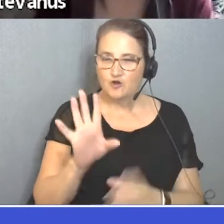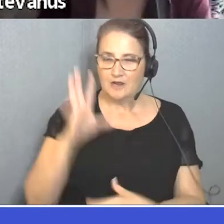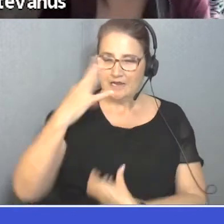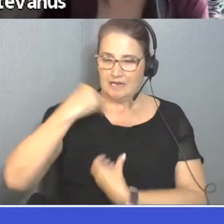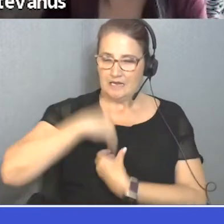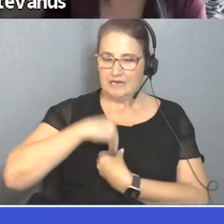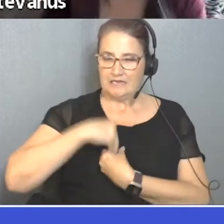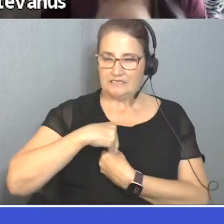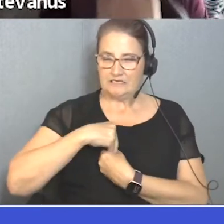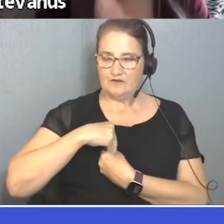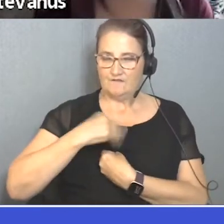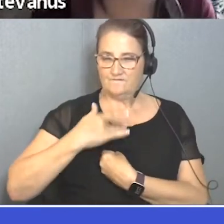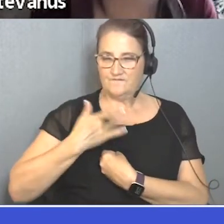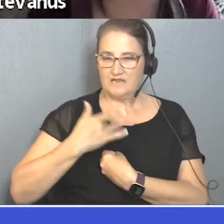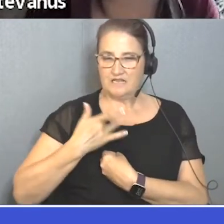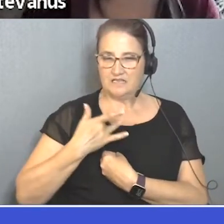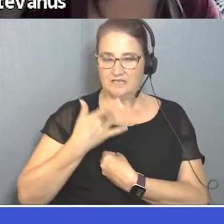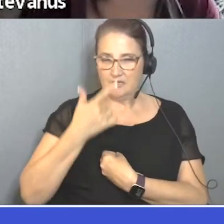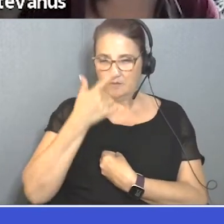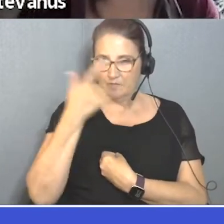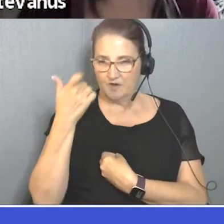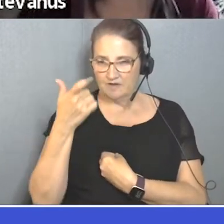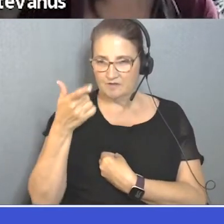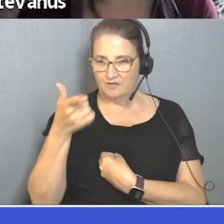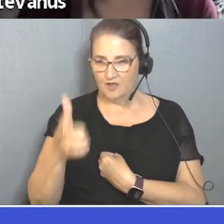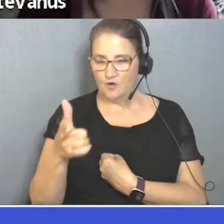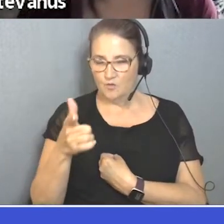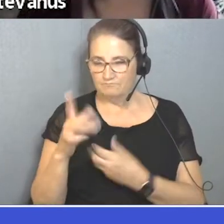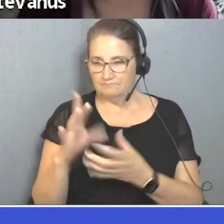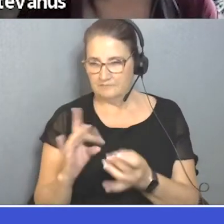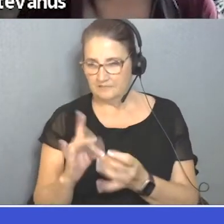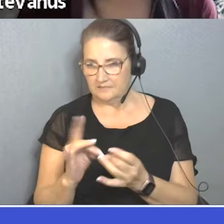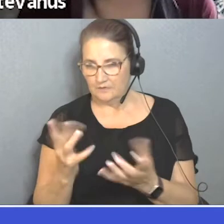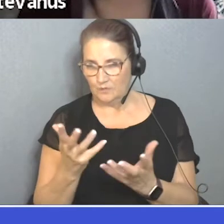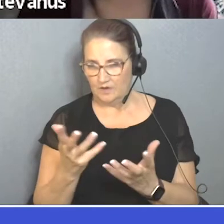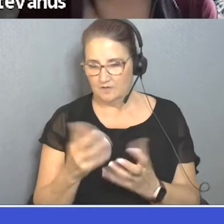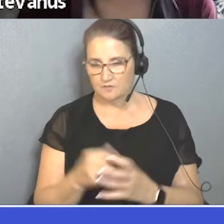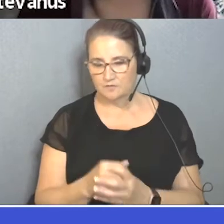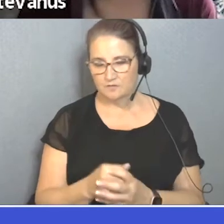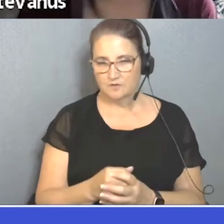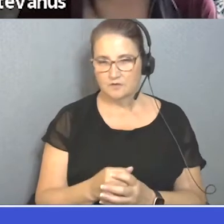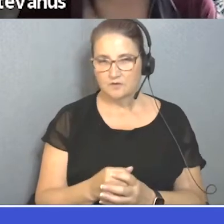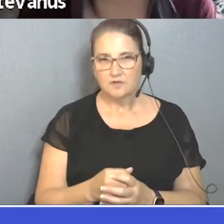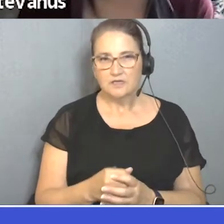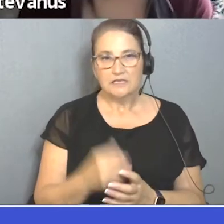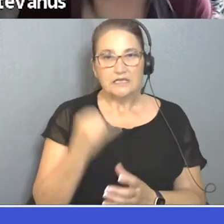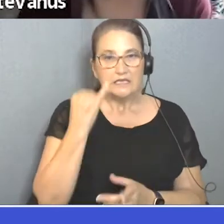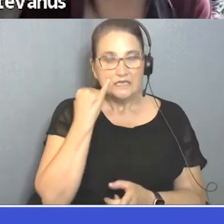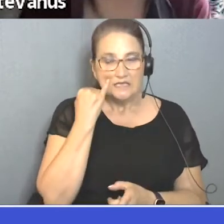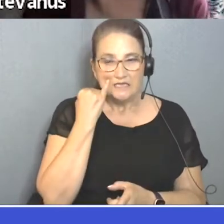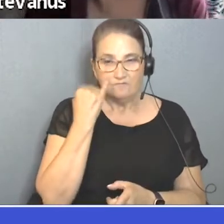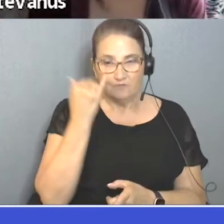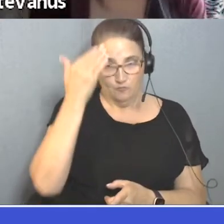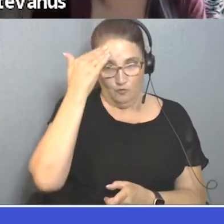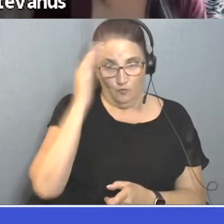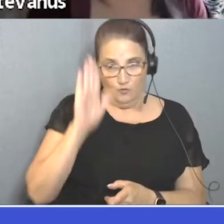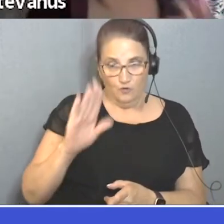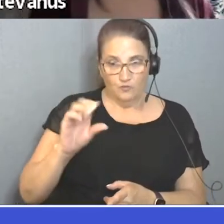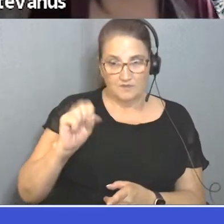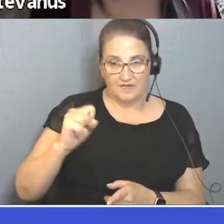What might they be feeling because of what they are saying? And again, if you know your stakeholder well, what might be their dreams or